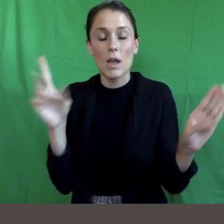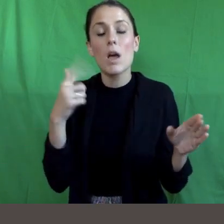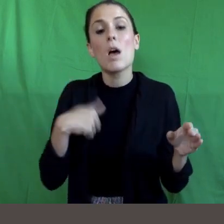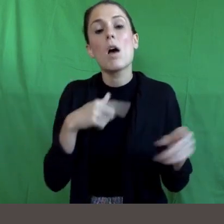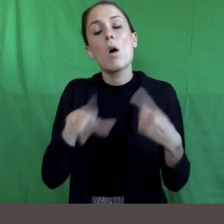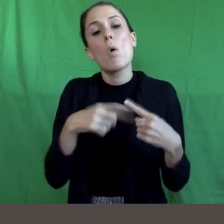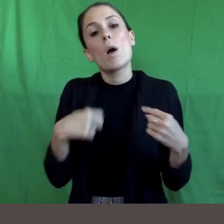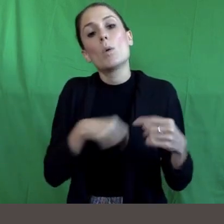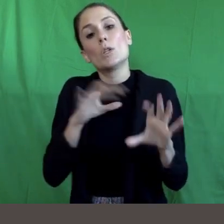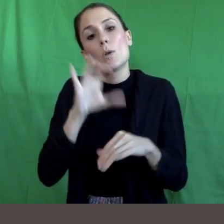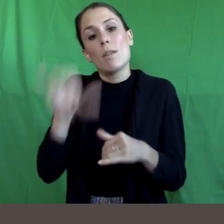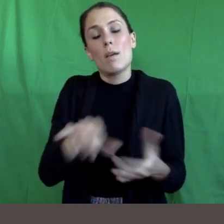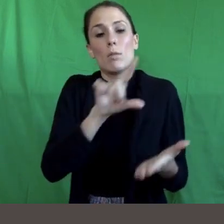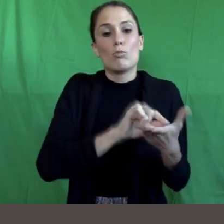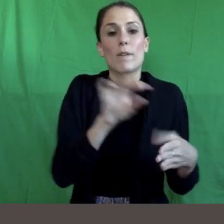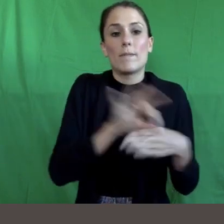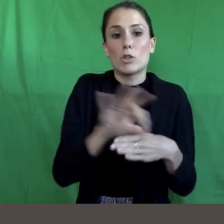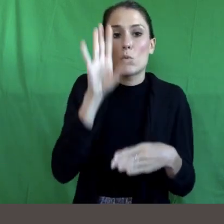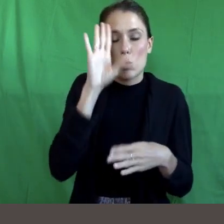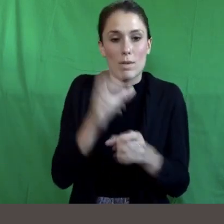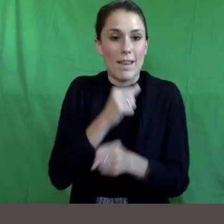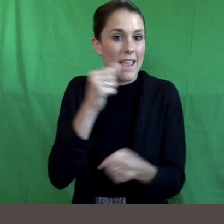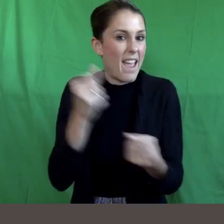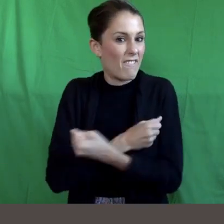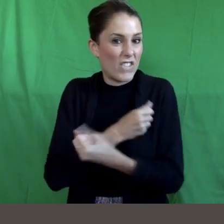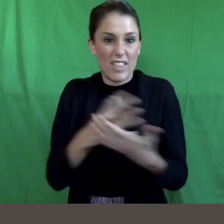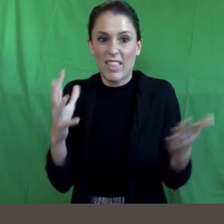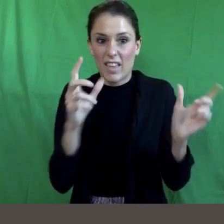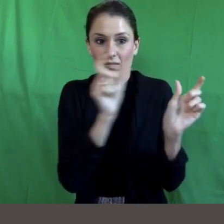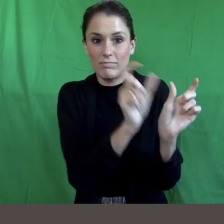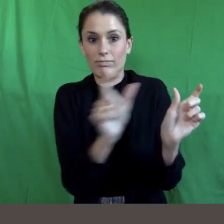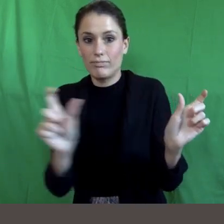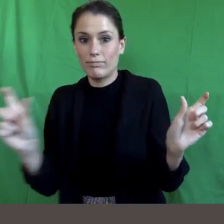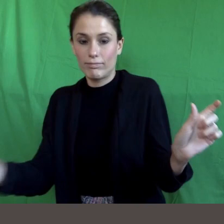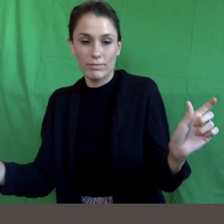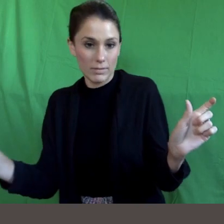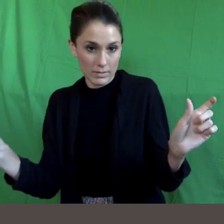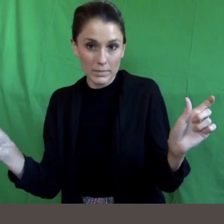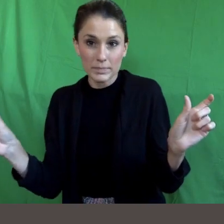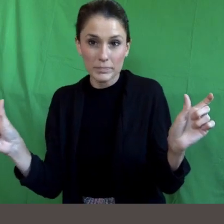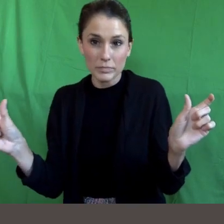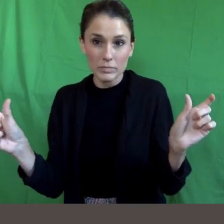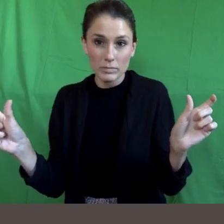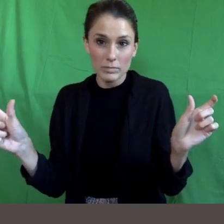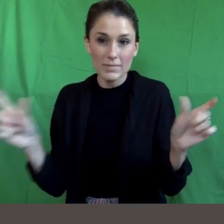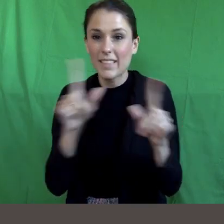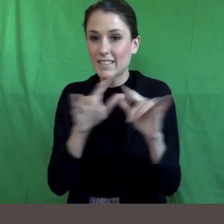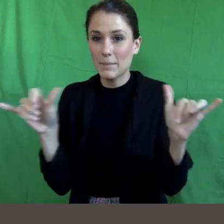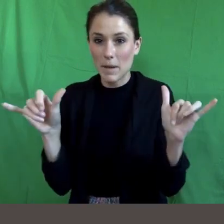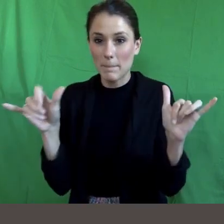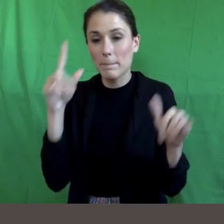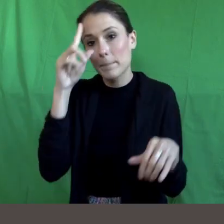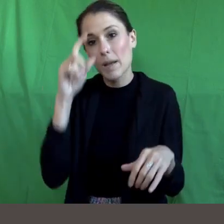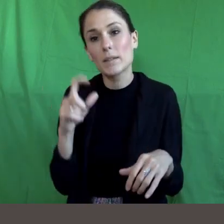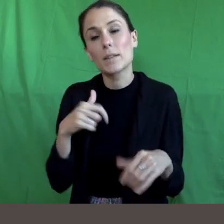When we do this, essentially the print function is going to receive every single item that this generator function generates at once.